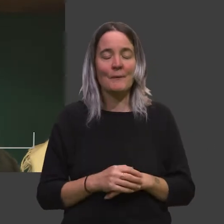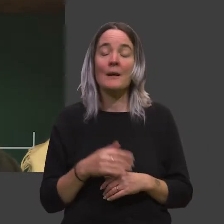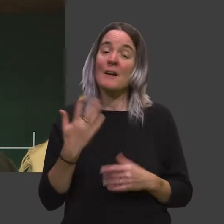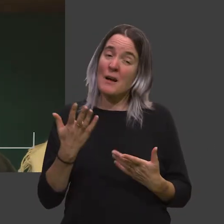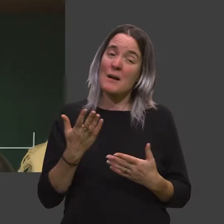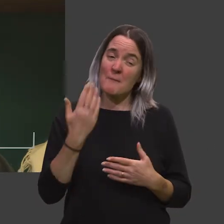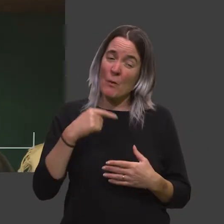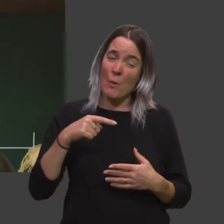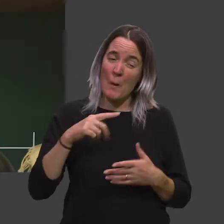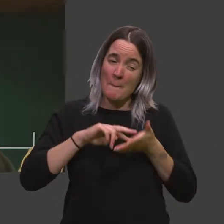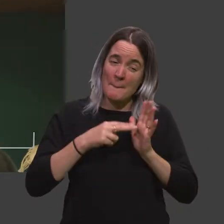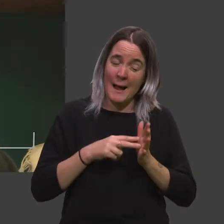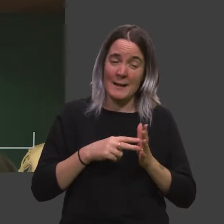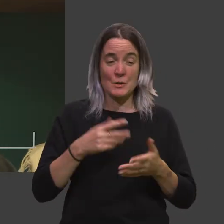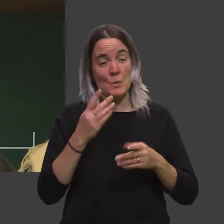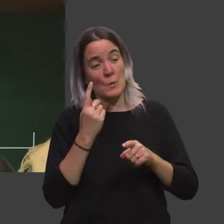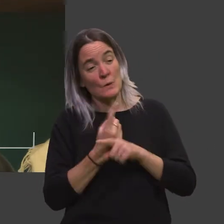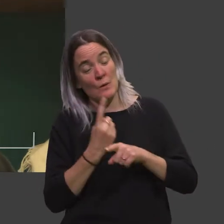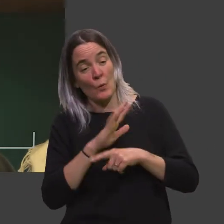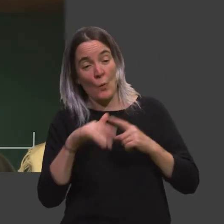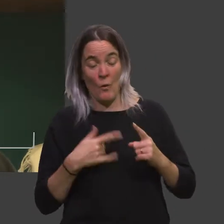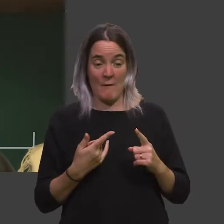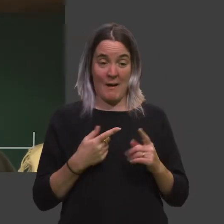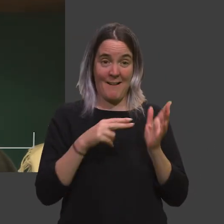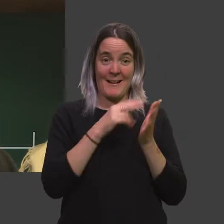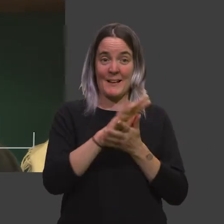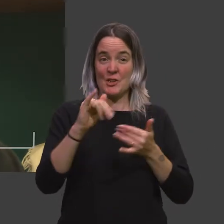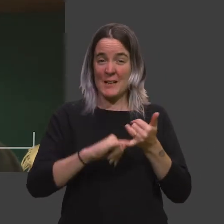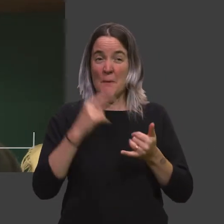But then I thought that everybody in the class will have done that